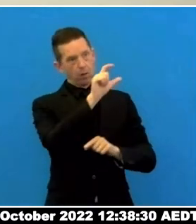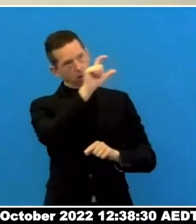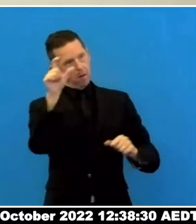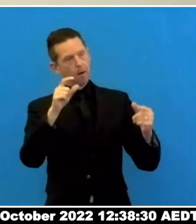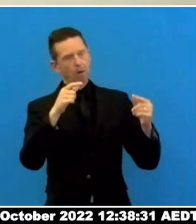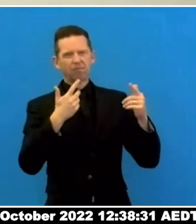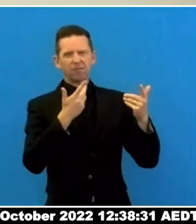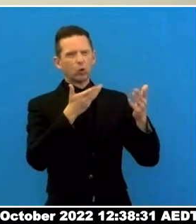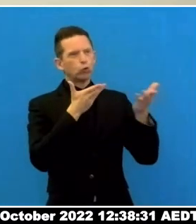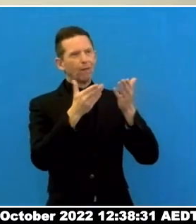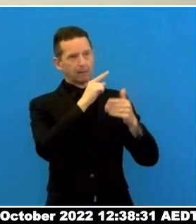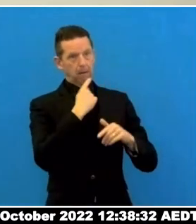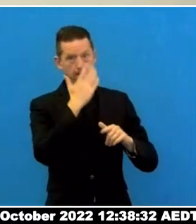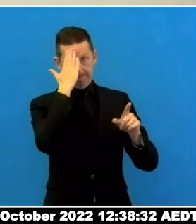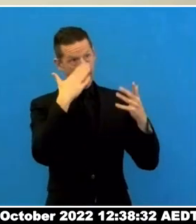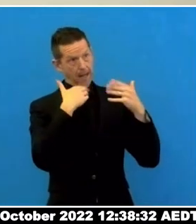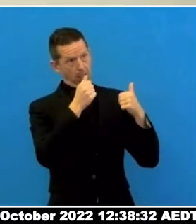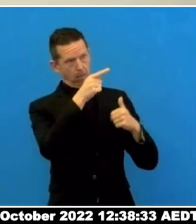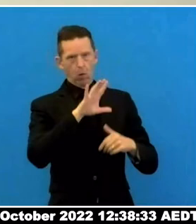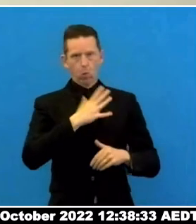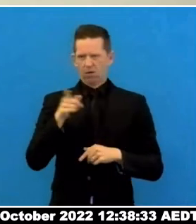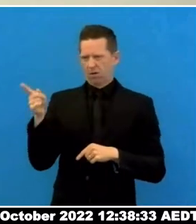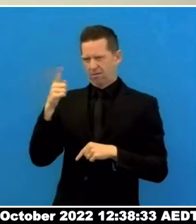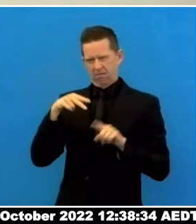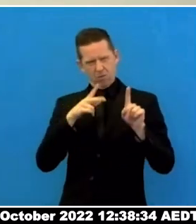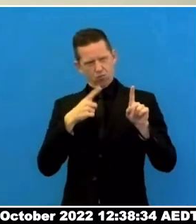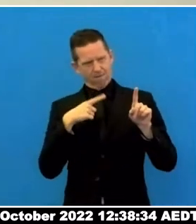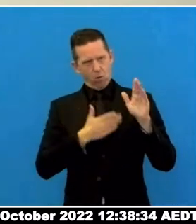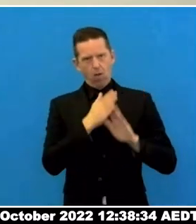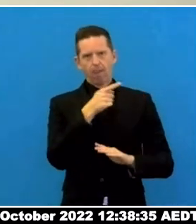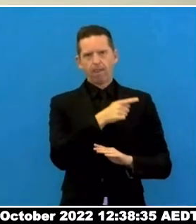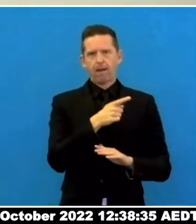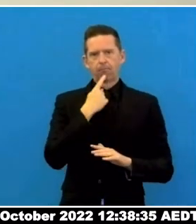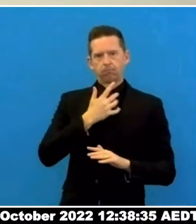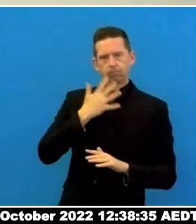or in the way that they described their work. Similarly, families often didn't want children